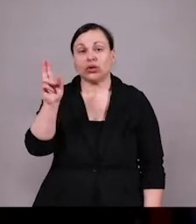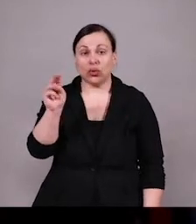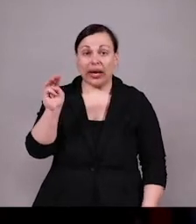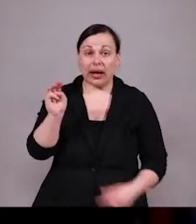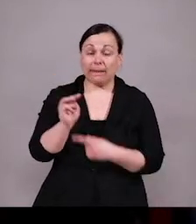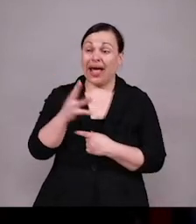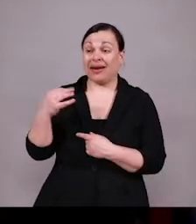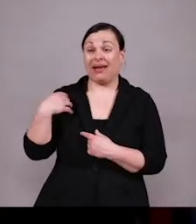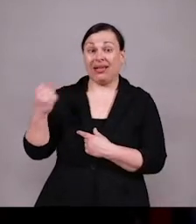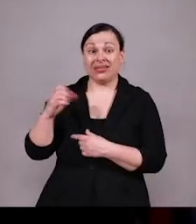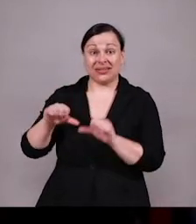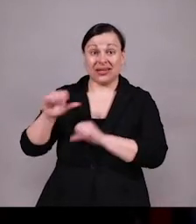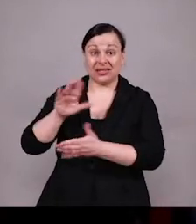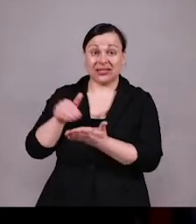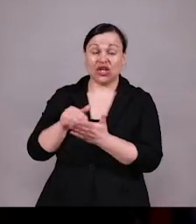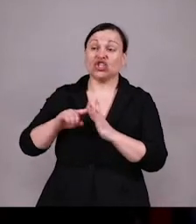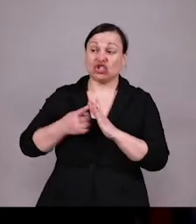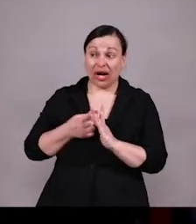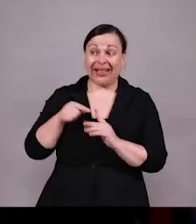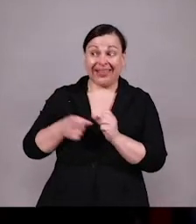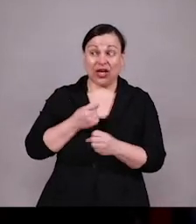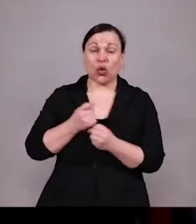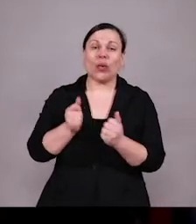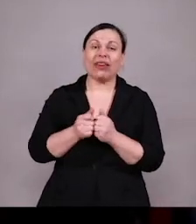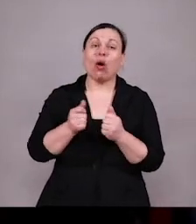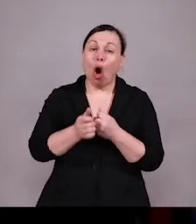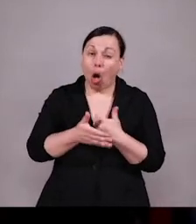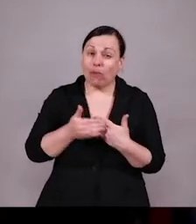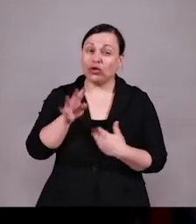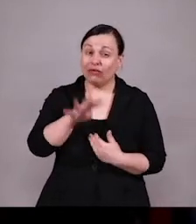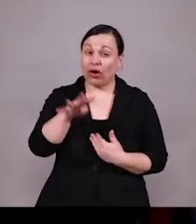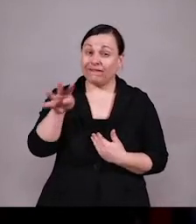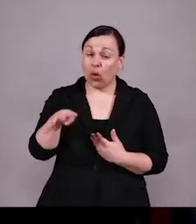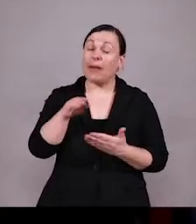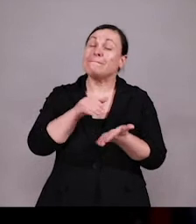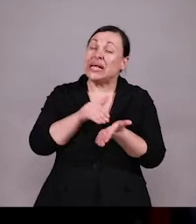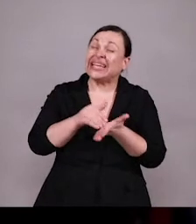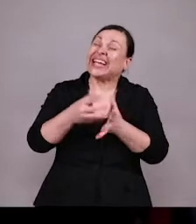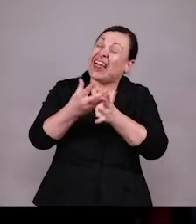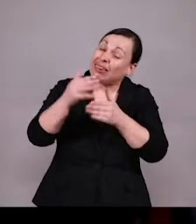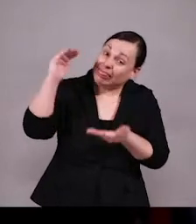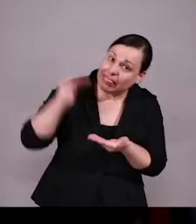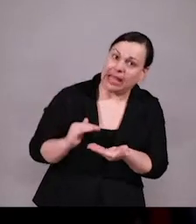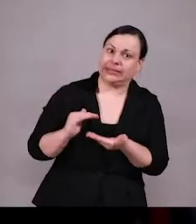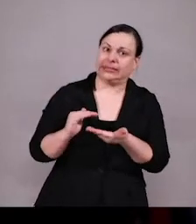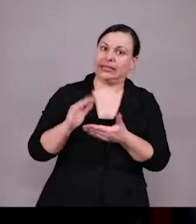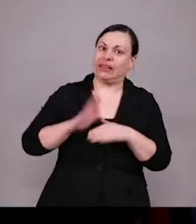Health Sciences Center starting the year with almost $44 million less in the budget than originally planned.